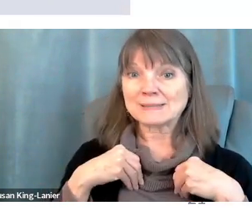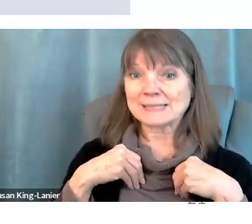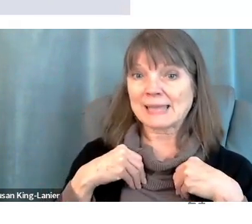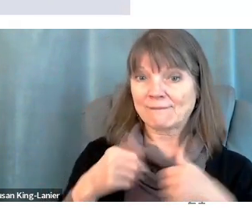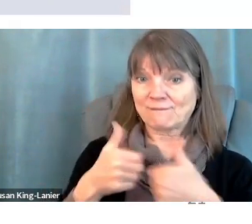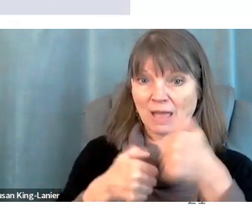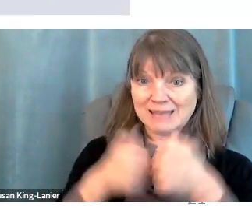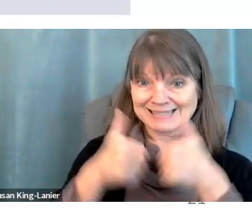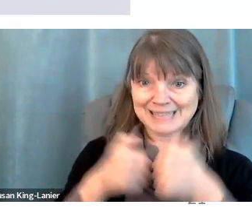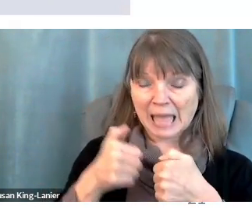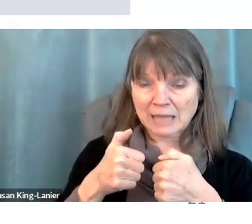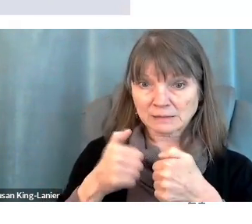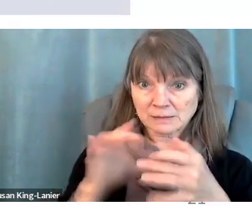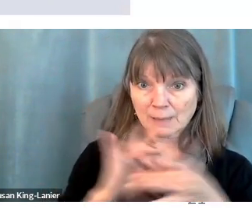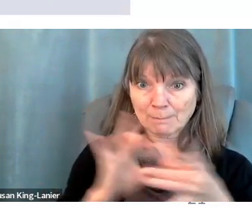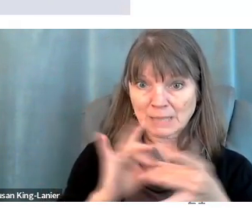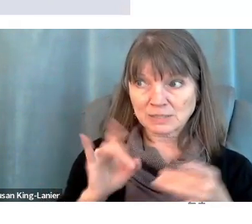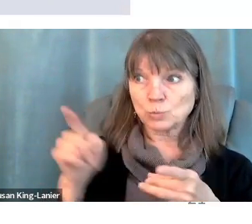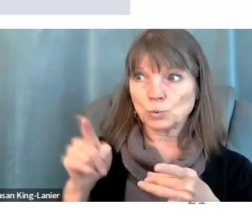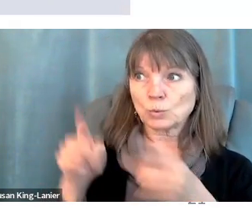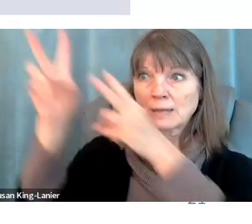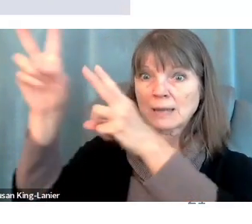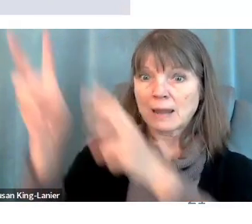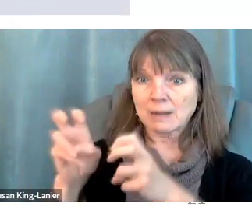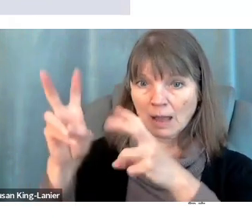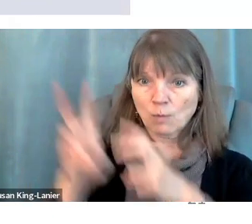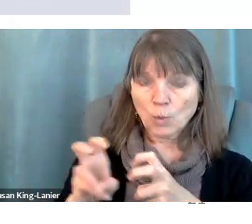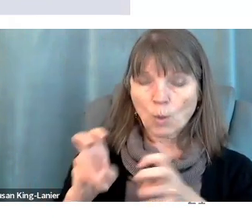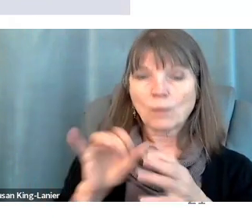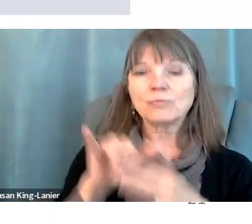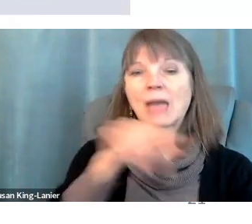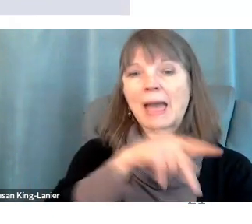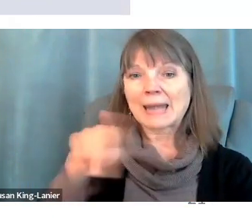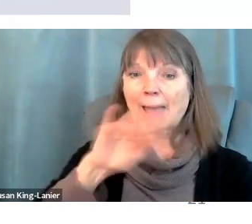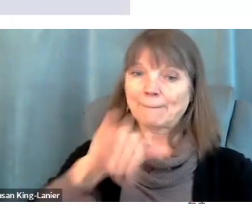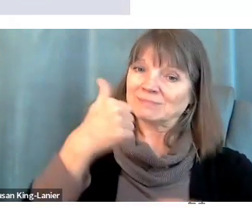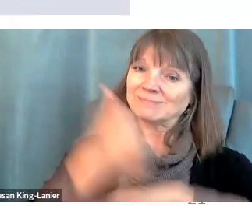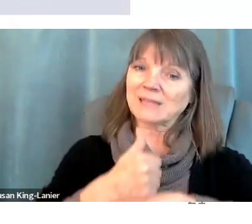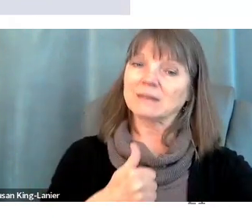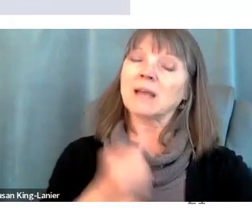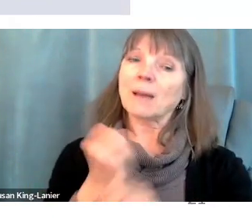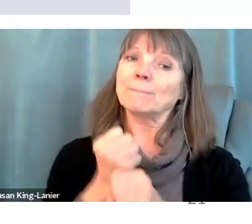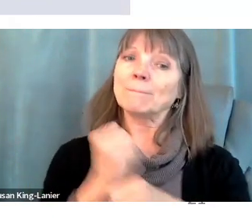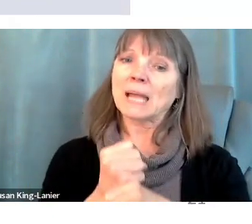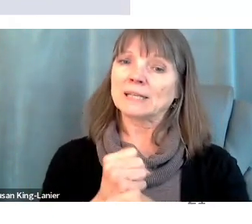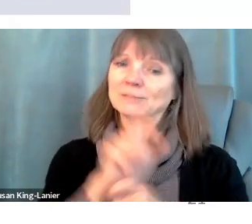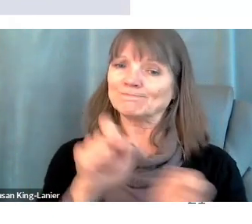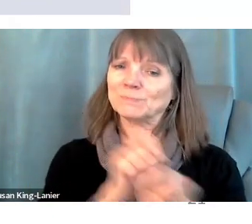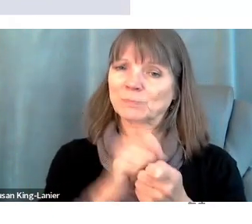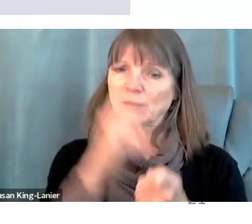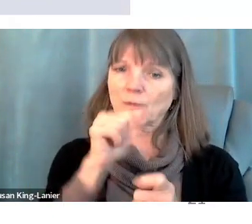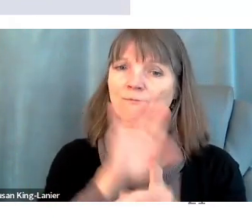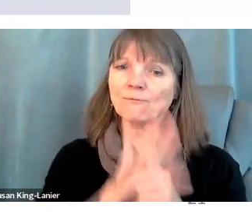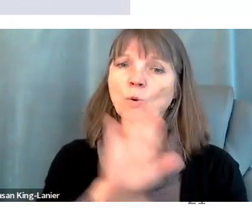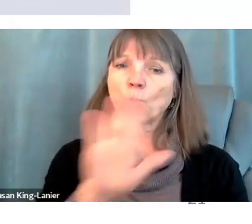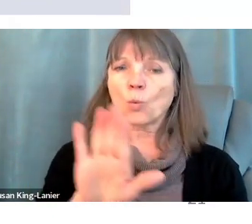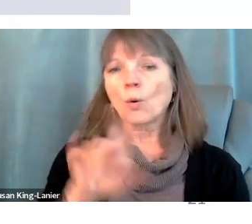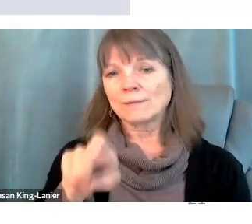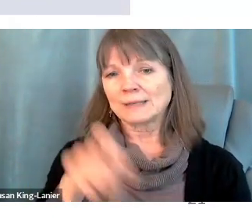text message and I will show you that in a moment to where you can download the app and set it up and customize it for yourself.